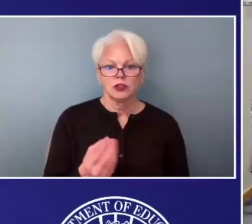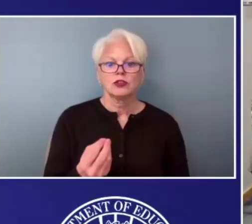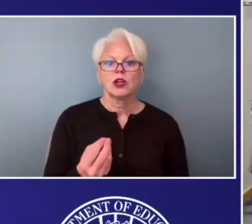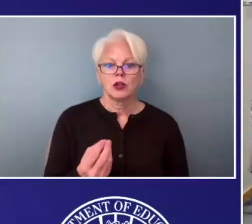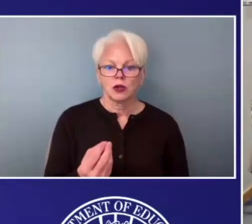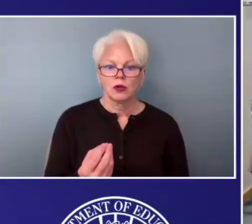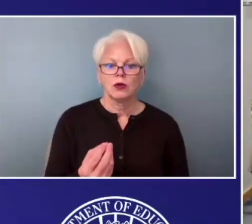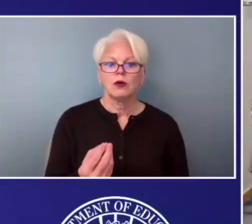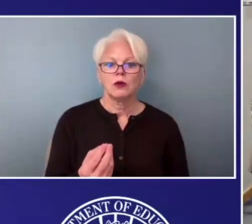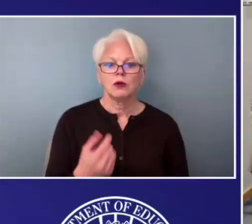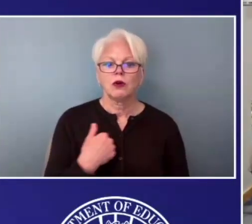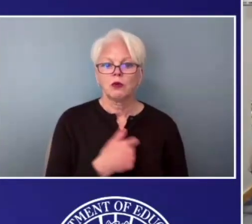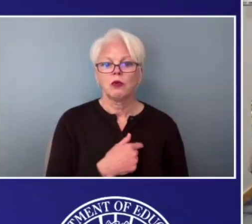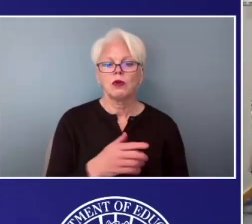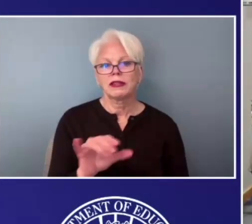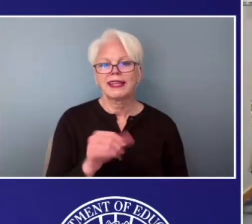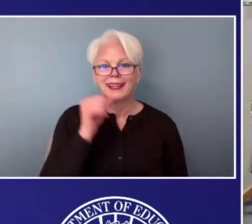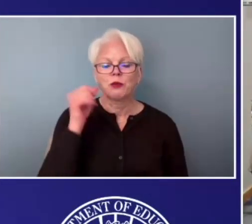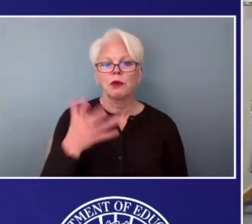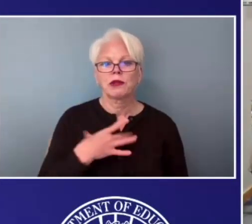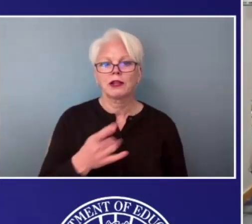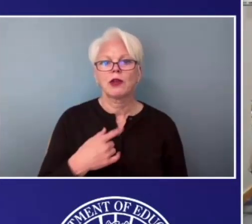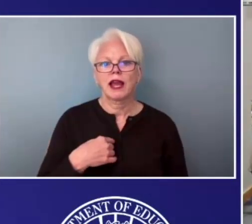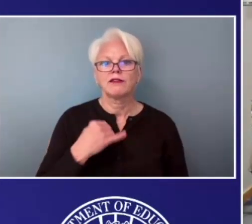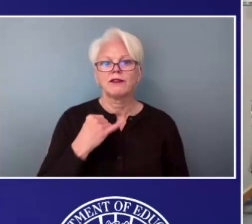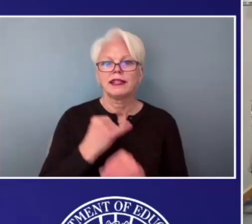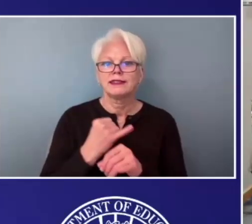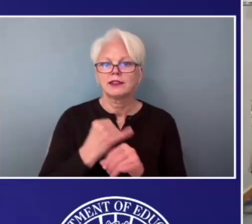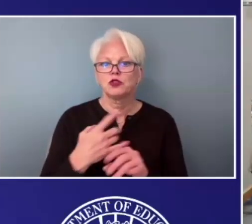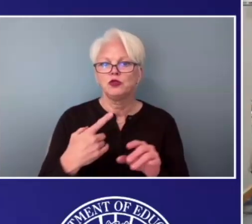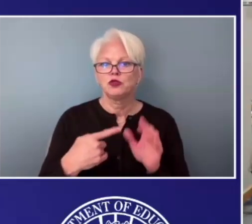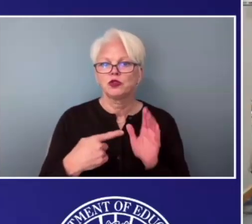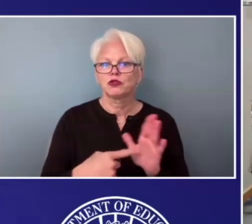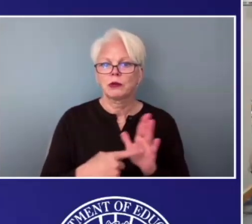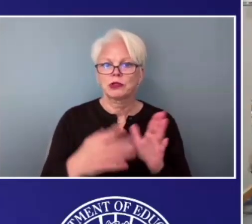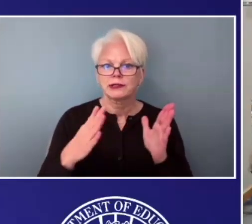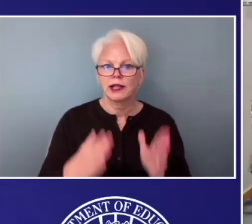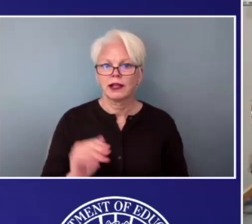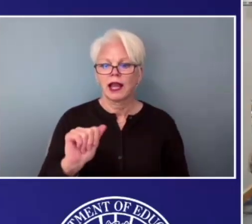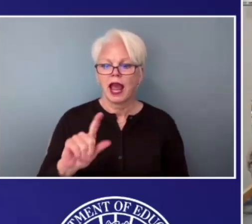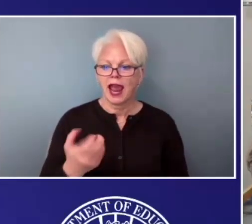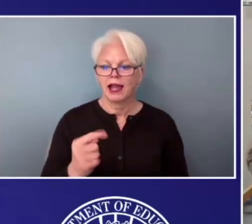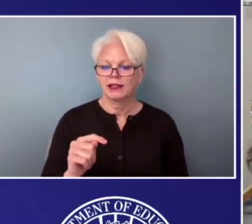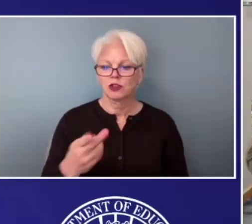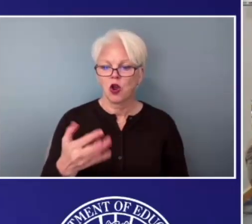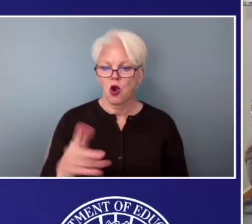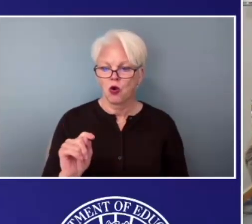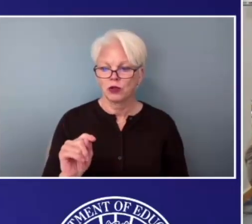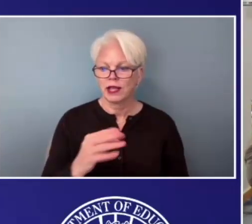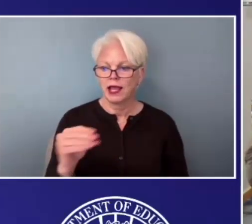the institutional representatives, Alex Holt and Scott this time.